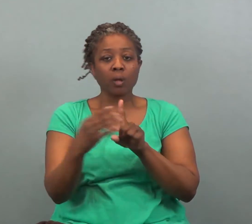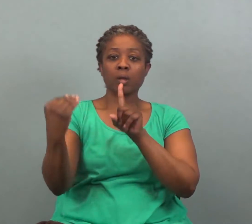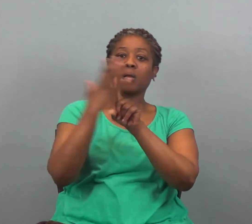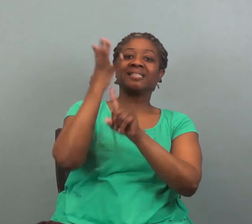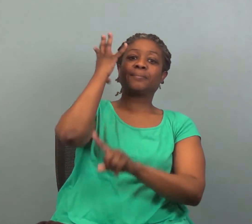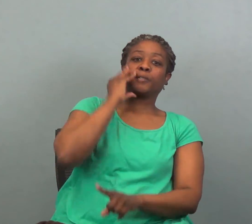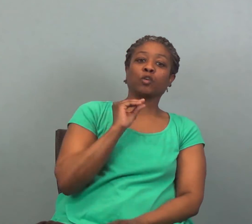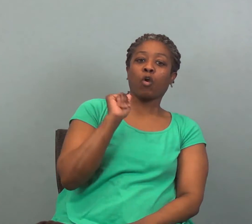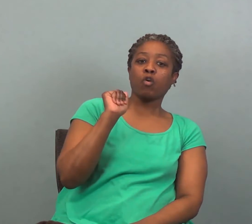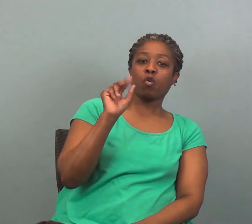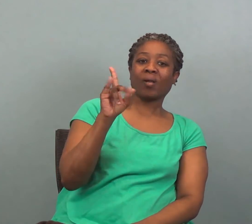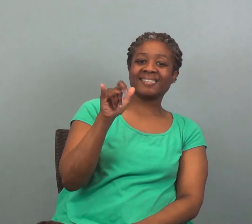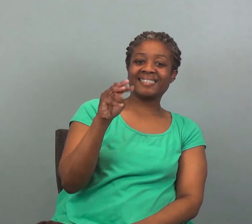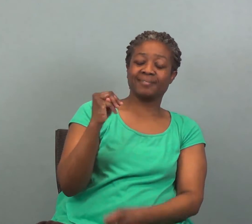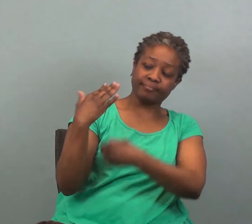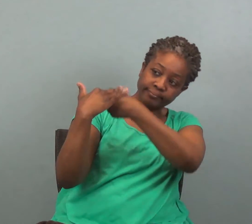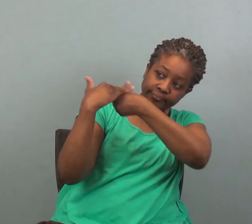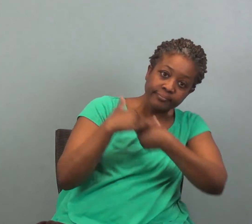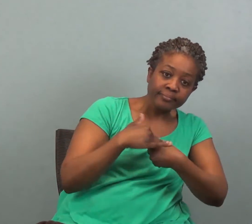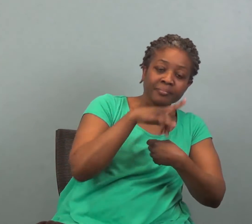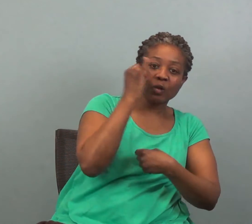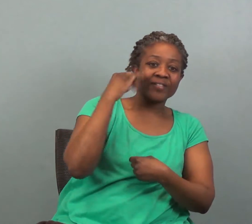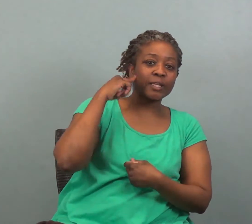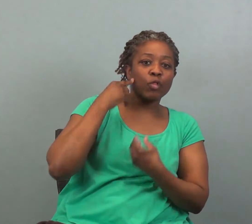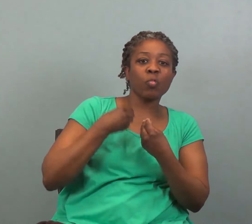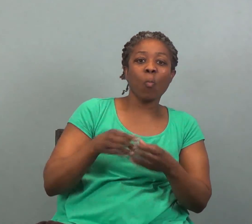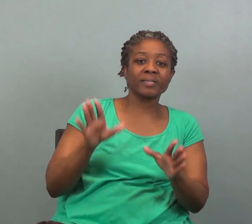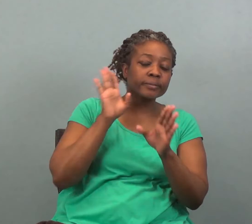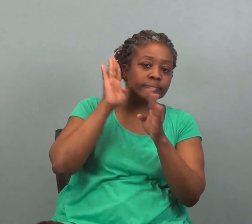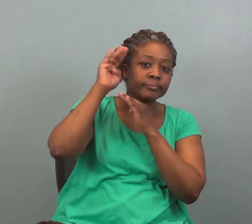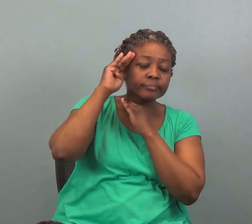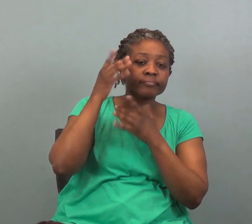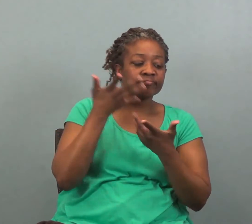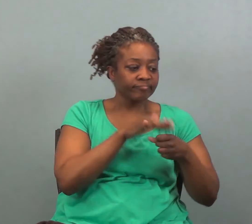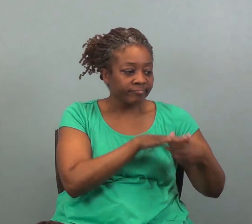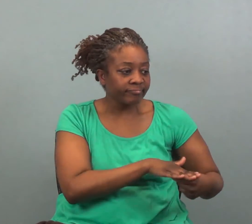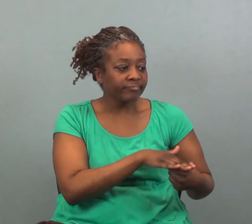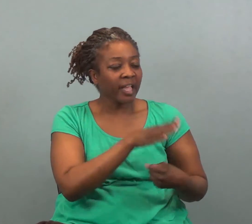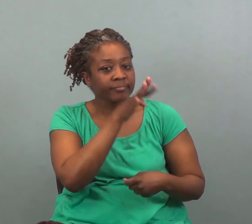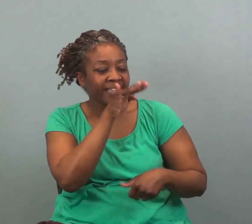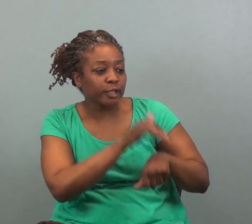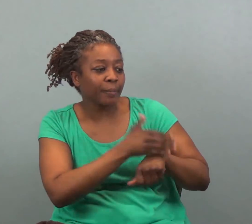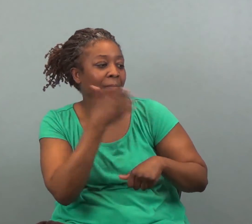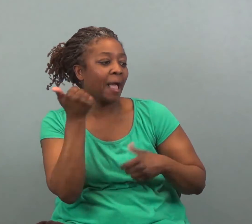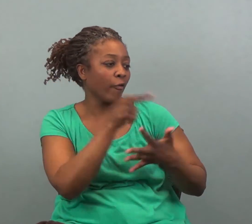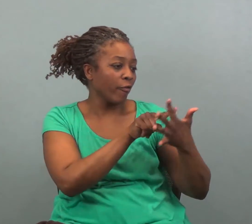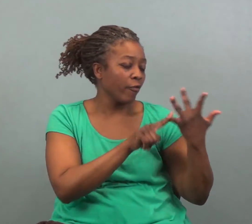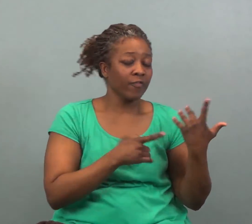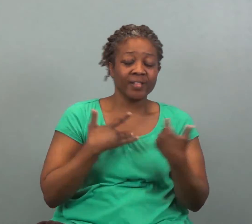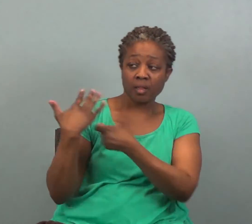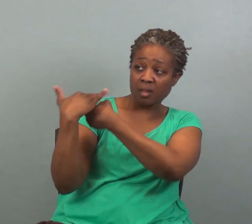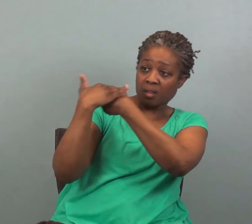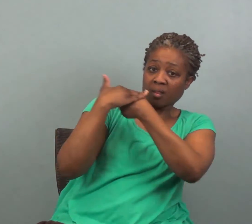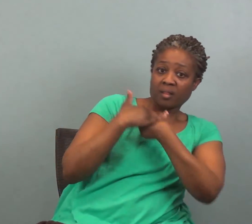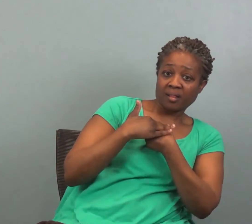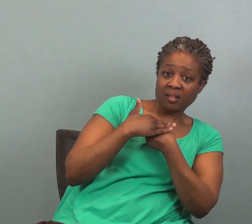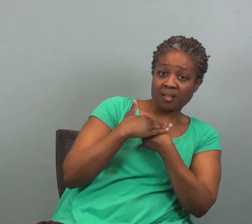In addition, community members are subjected to audism due to the degree of their hearing loss. Deaf people who are able to speak English more clearly look down upon those who can't,